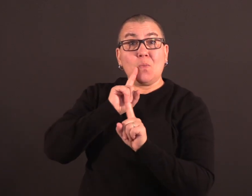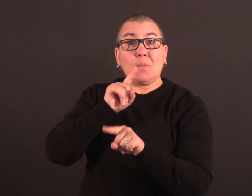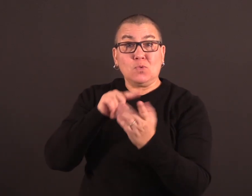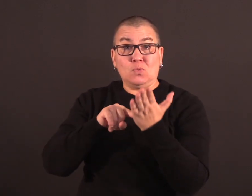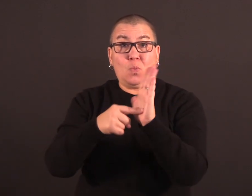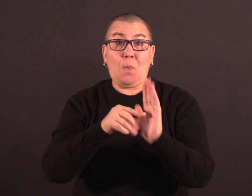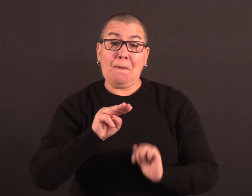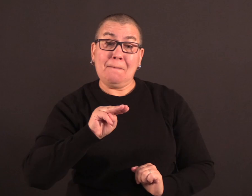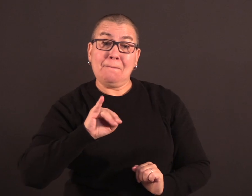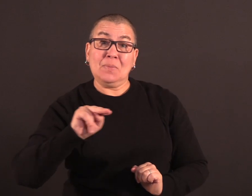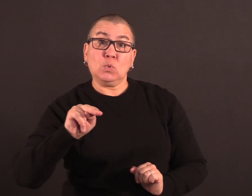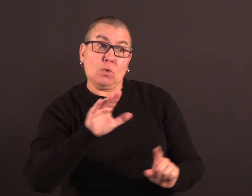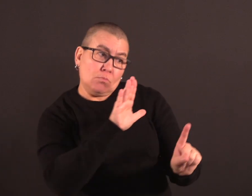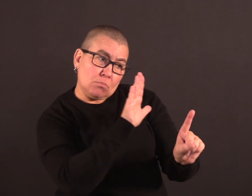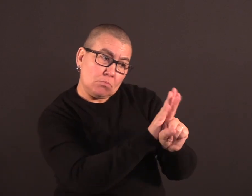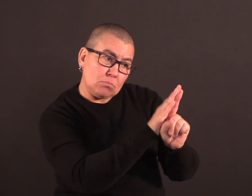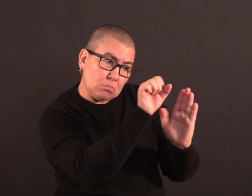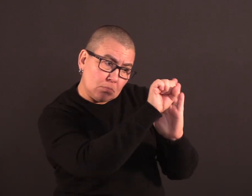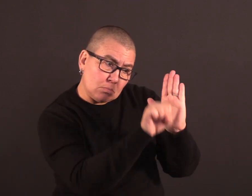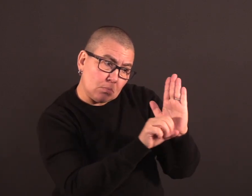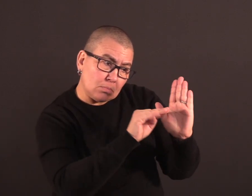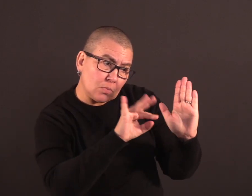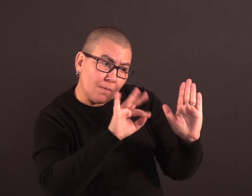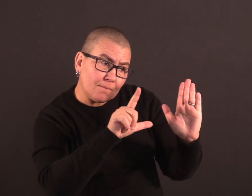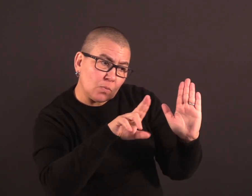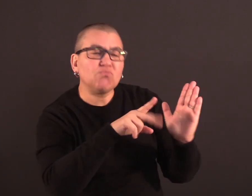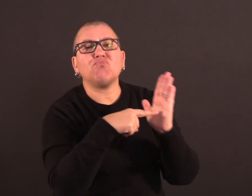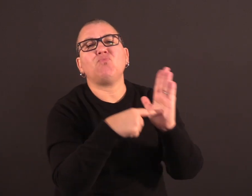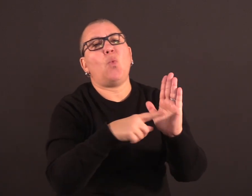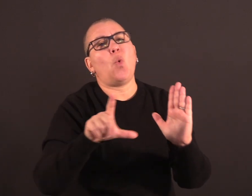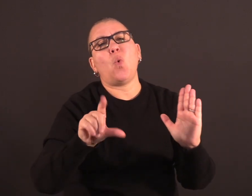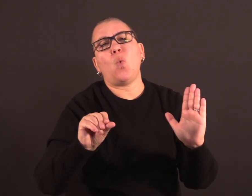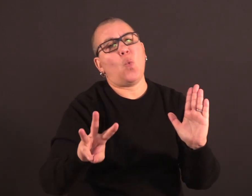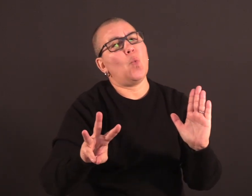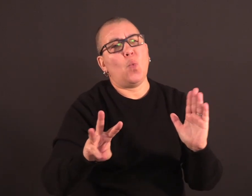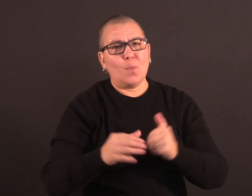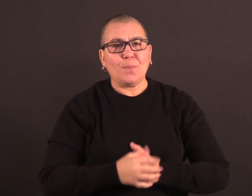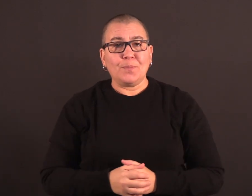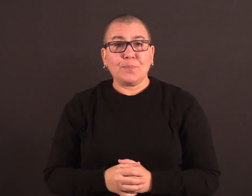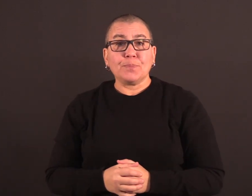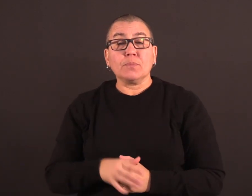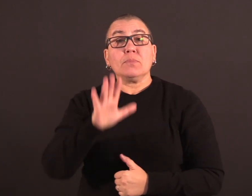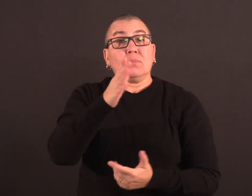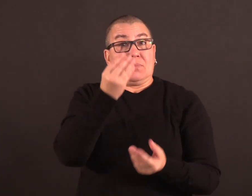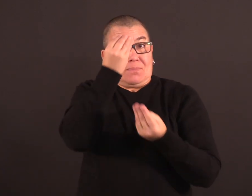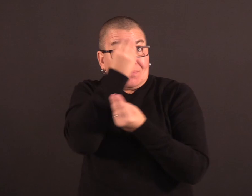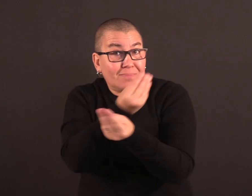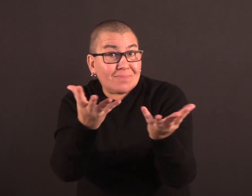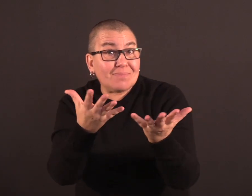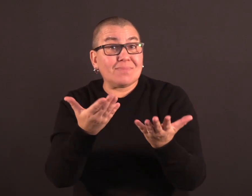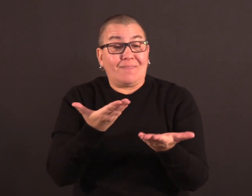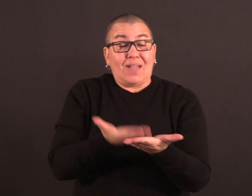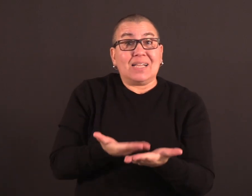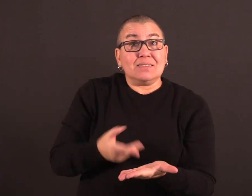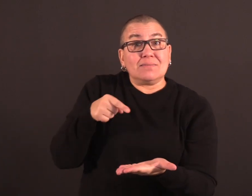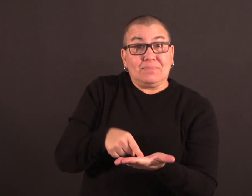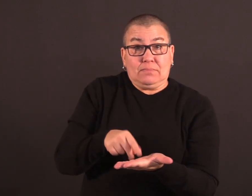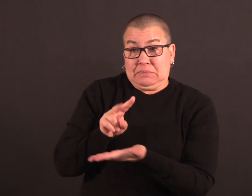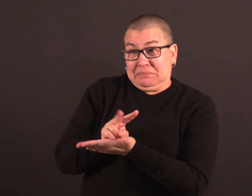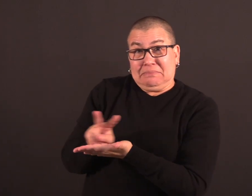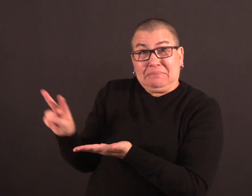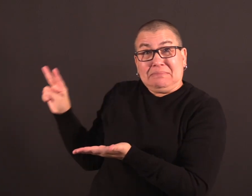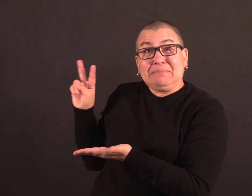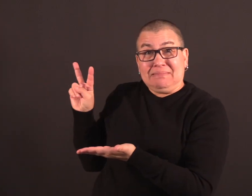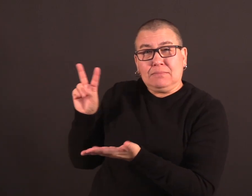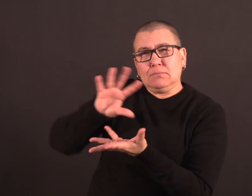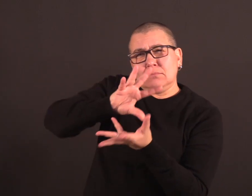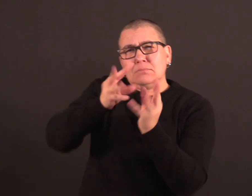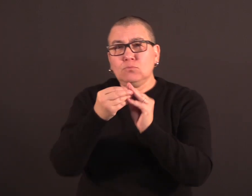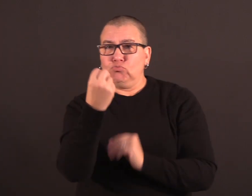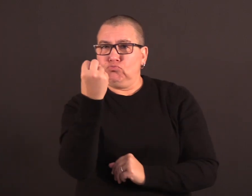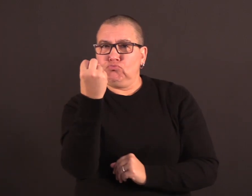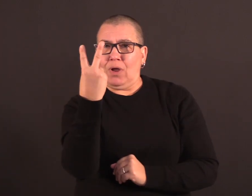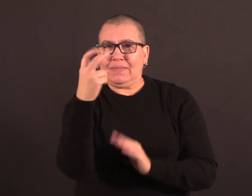of only five in the brightest green “minimal” category, down from 12 states two weeks earlier.